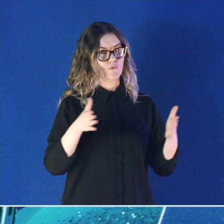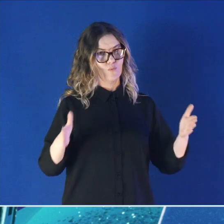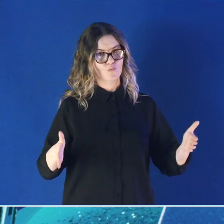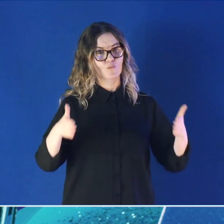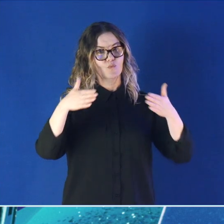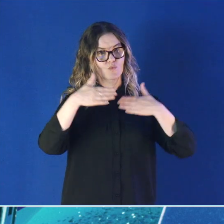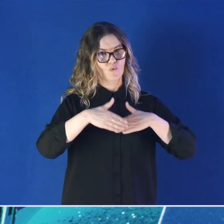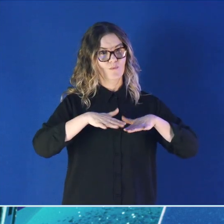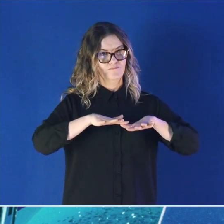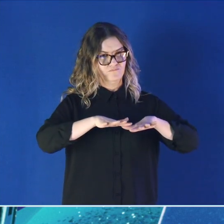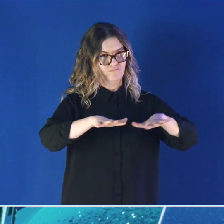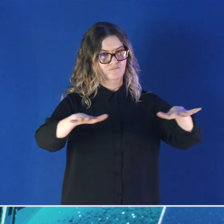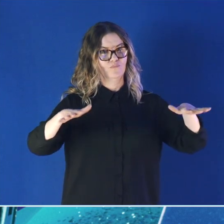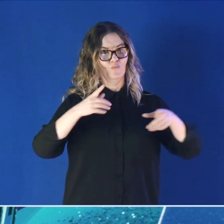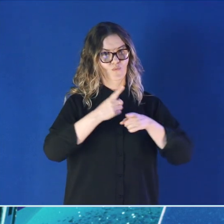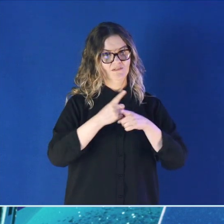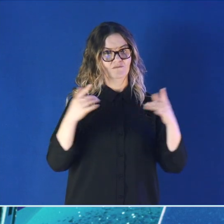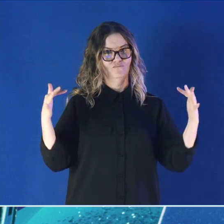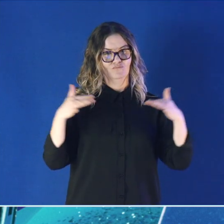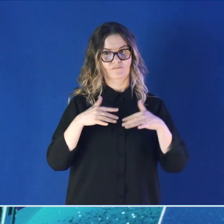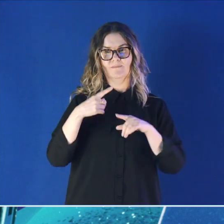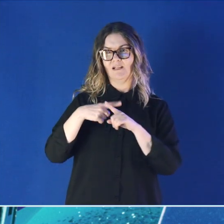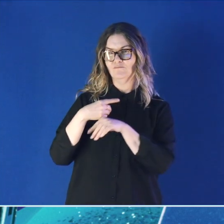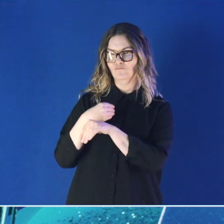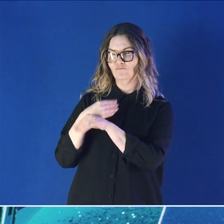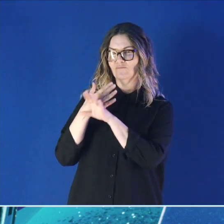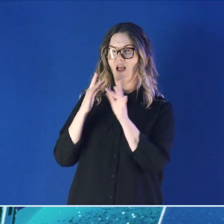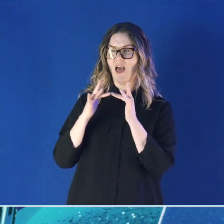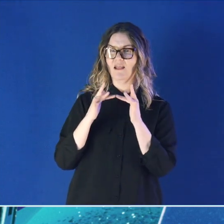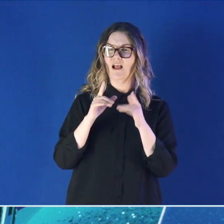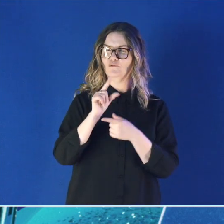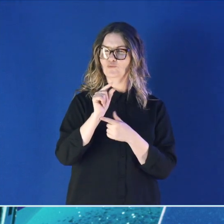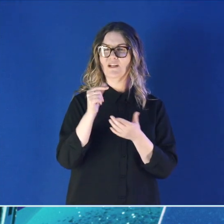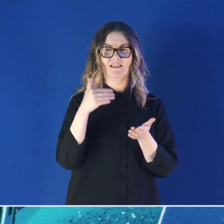who care deeply about creating an inclusive world.